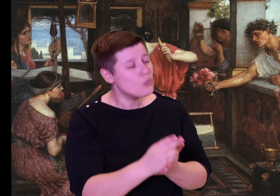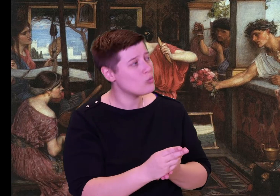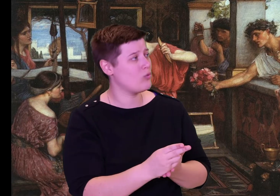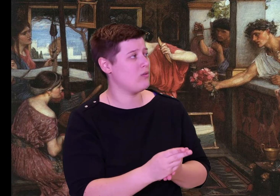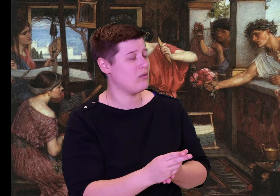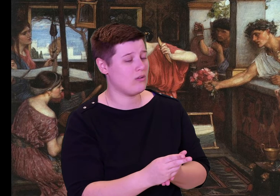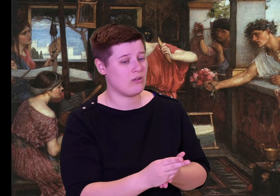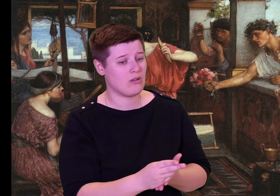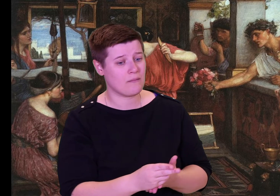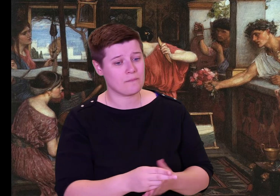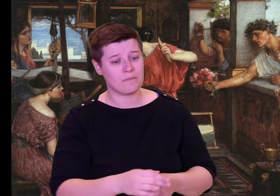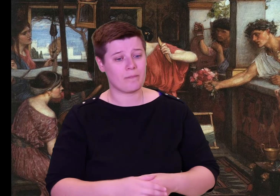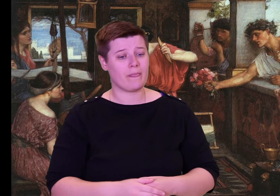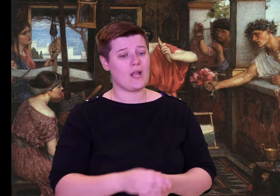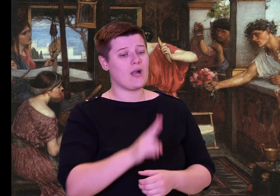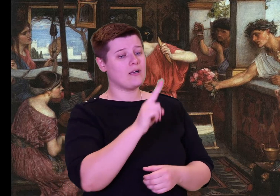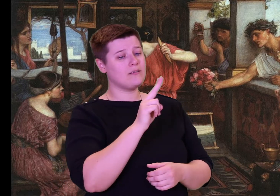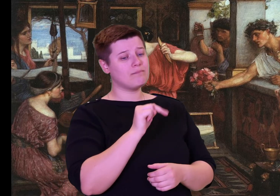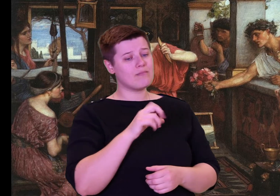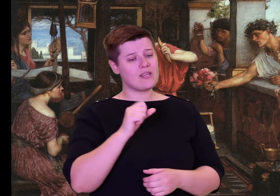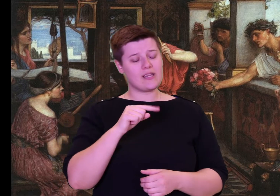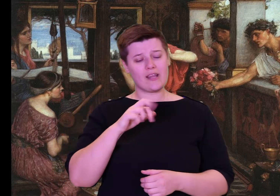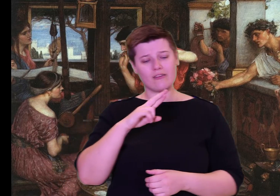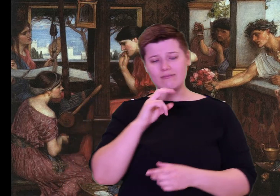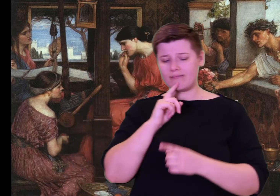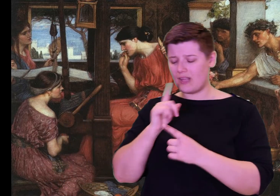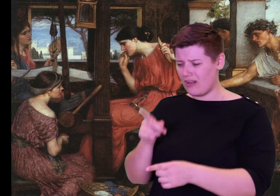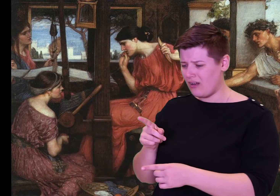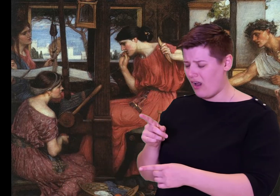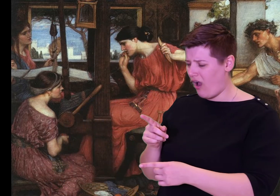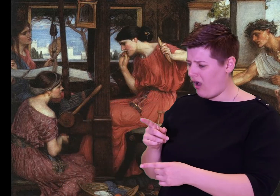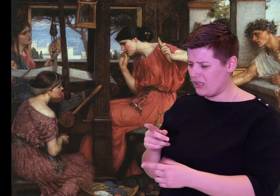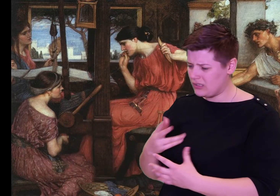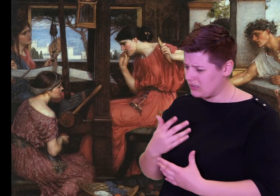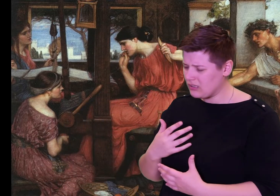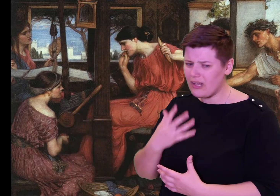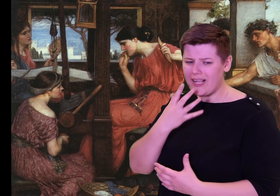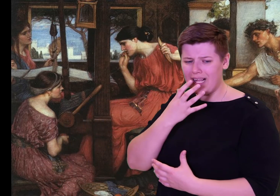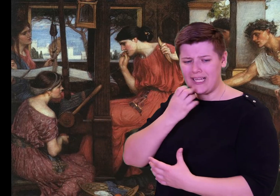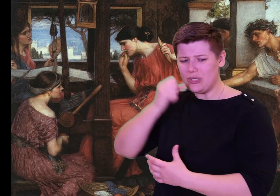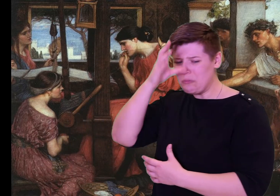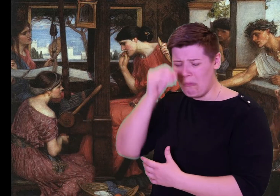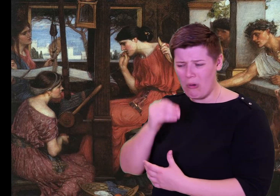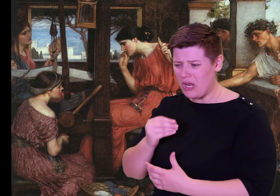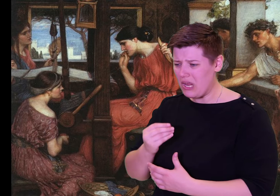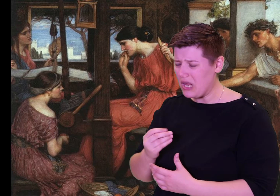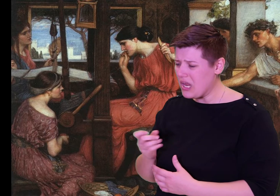for spoils, and when we fought around the mighty city of Priam. Our best warriors were killed.